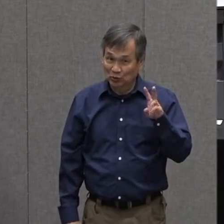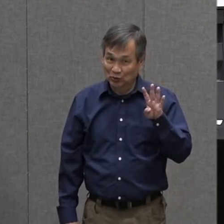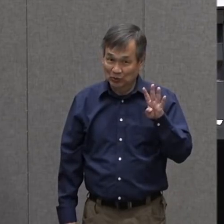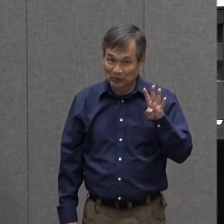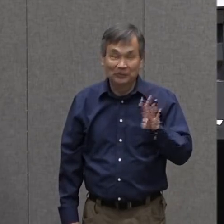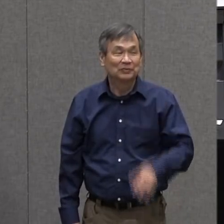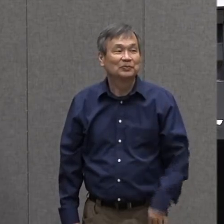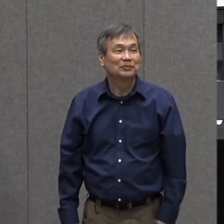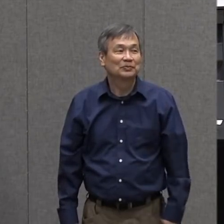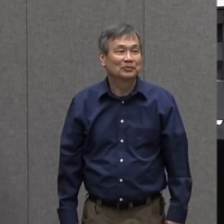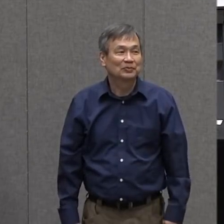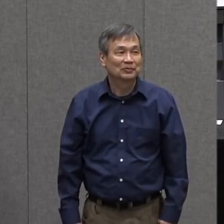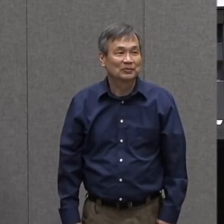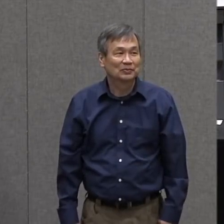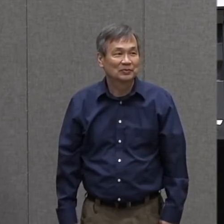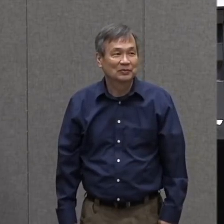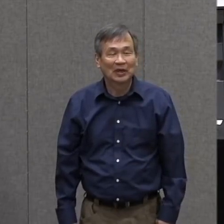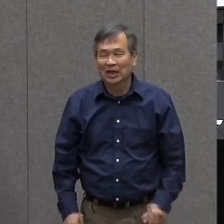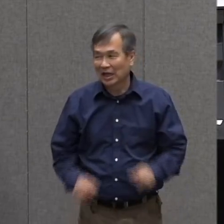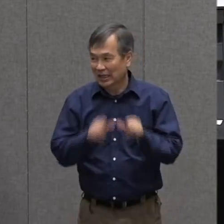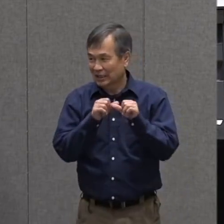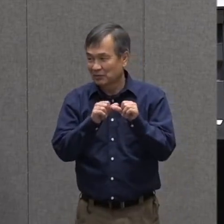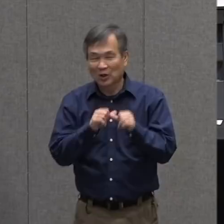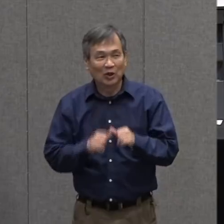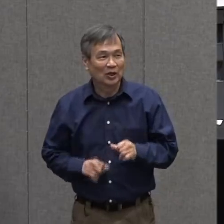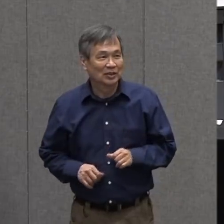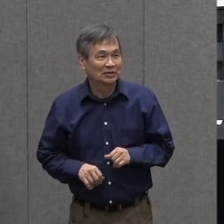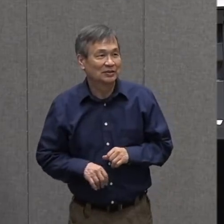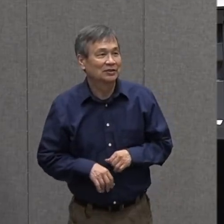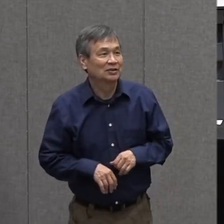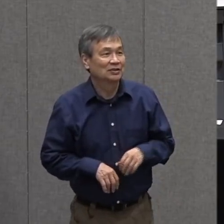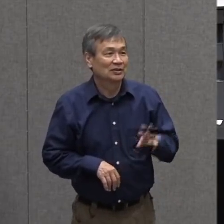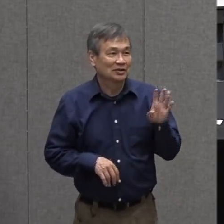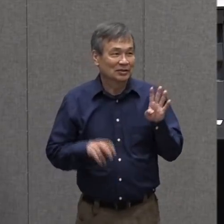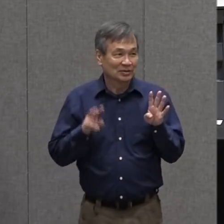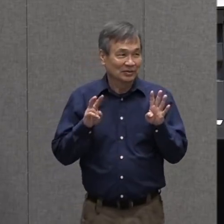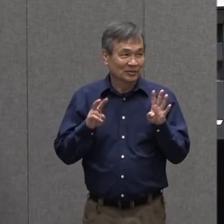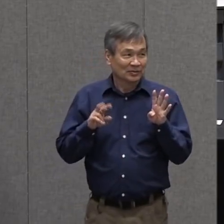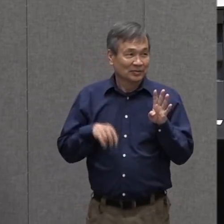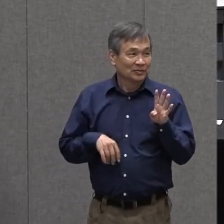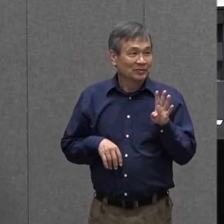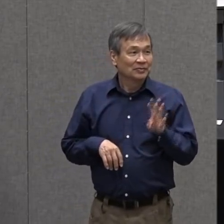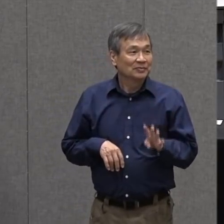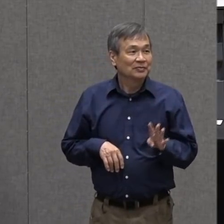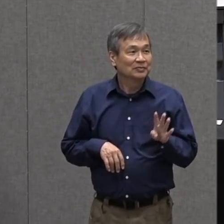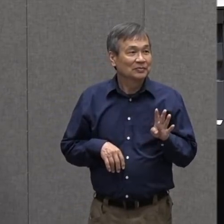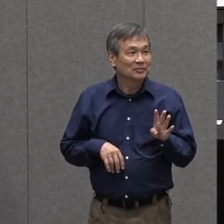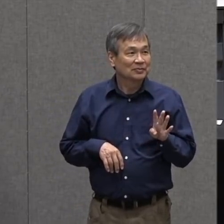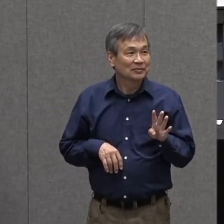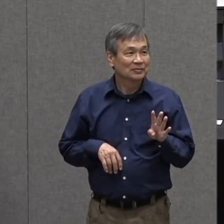Well, I'm gonna keep going it's only four. Okay, - And it's nowhere near your 15 so I gonna at least keep going. - All right you're gonna take the risk. I am.